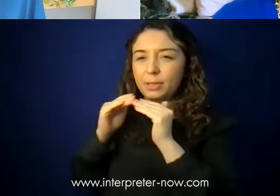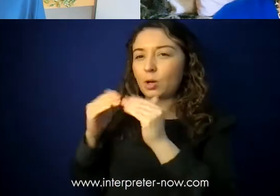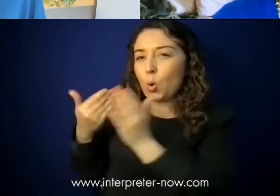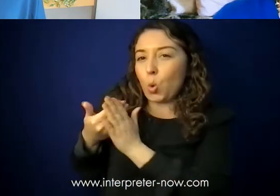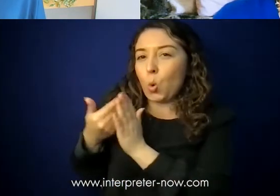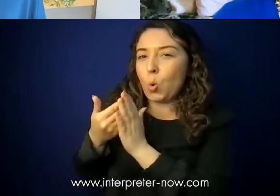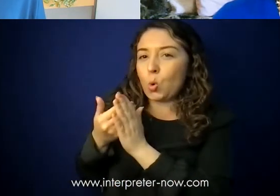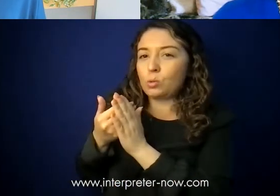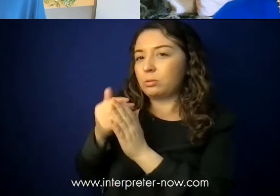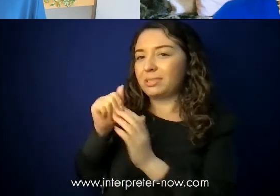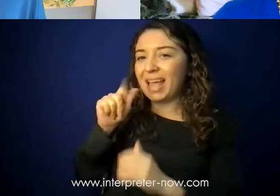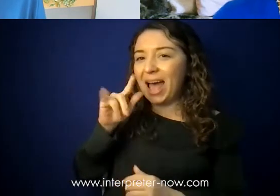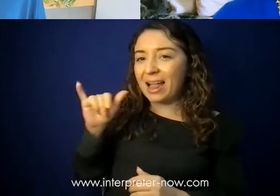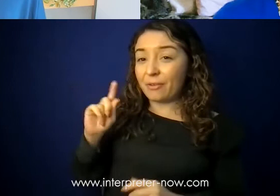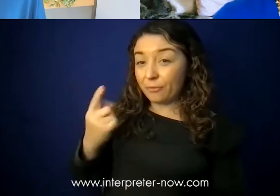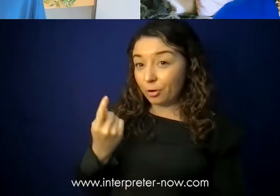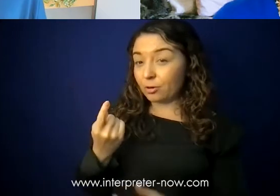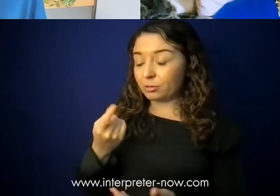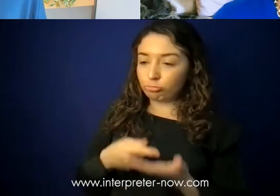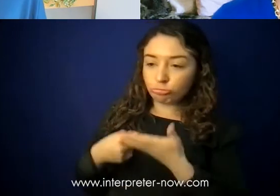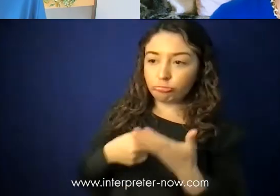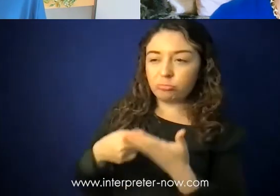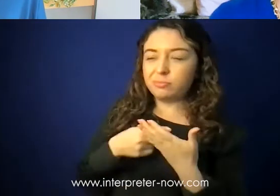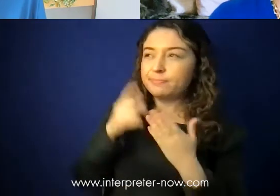You may want to have that conversation to strategize and brainstorm and think about